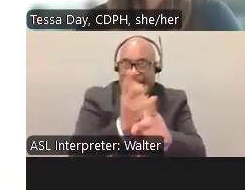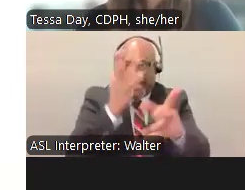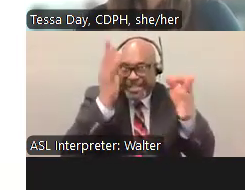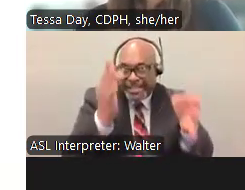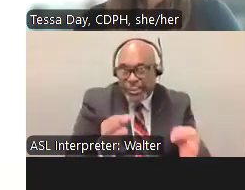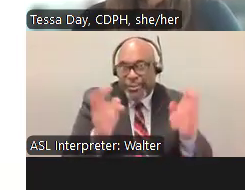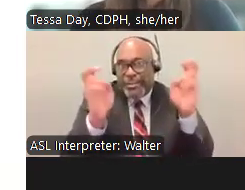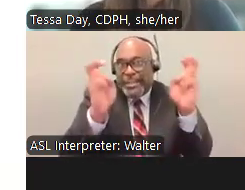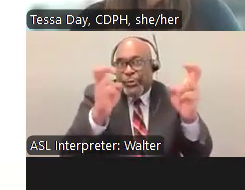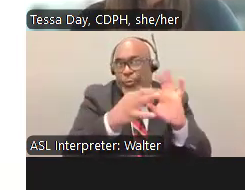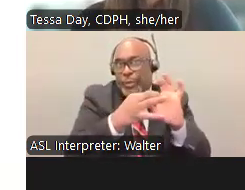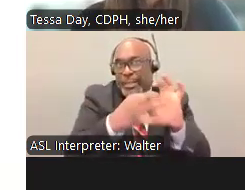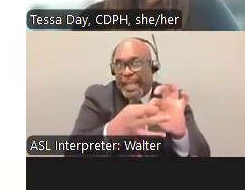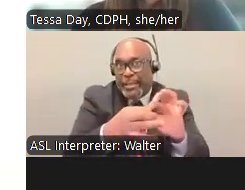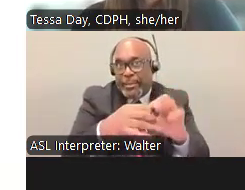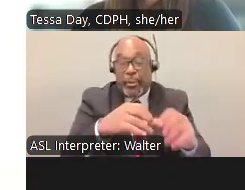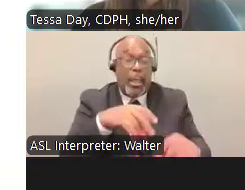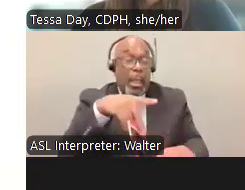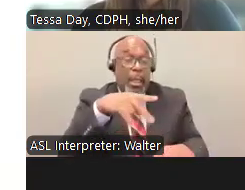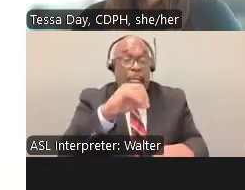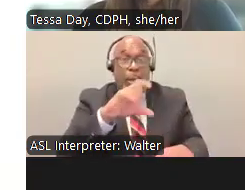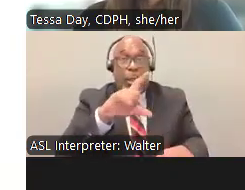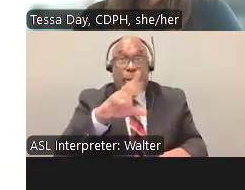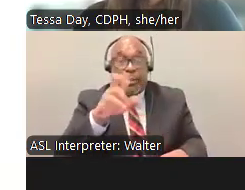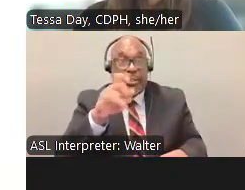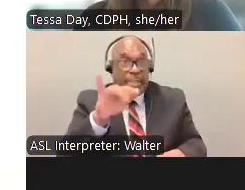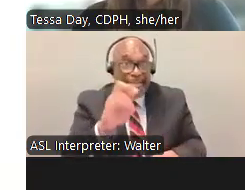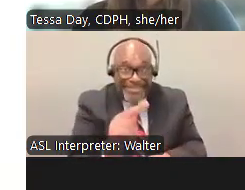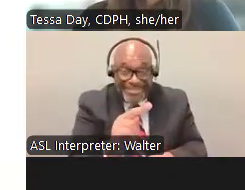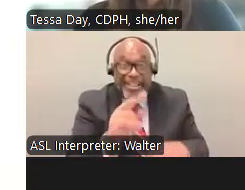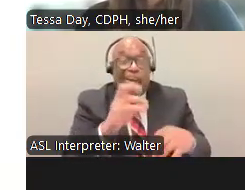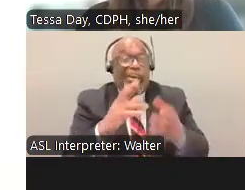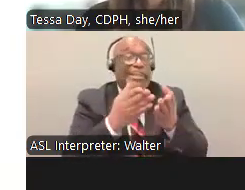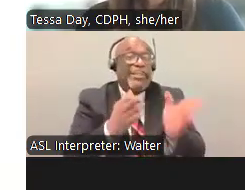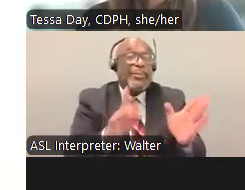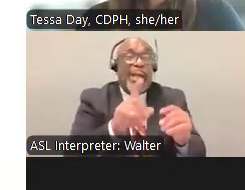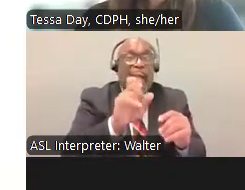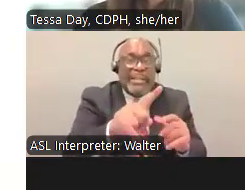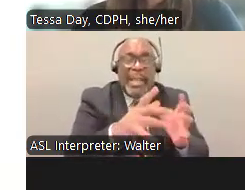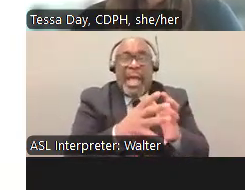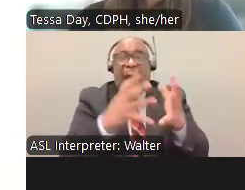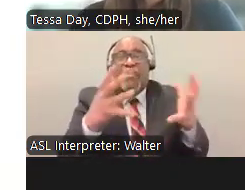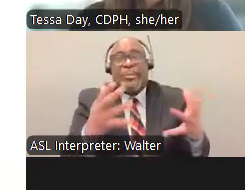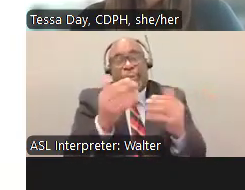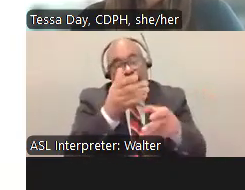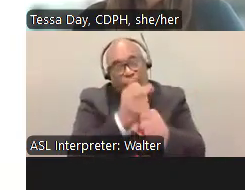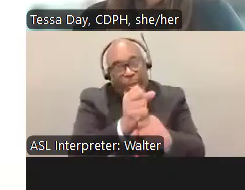13:32:04 pollution. People were also 13:32:06 asked just in general to 13:32:07 what extent they trusted their 13:32:09 local government, and the extent to